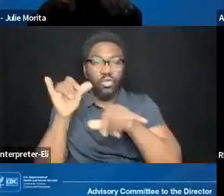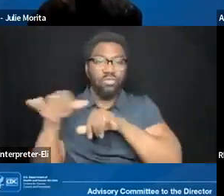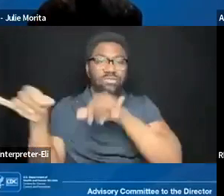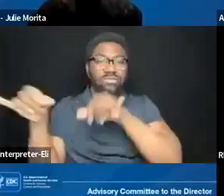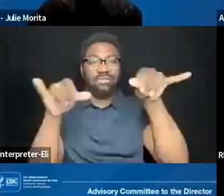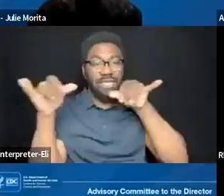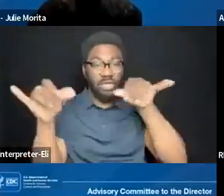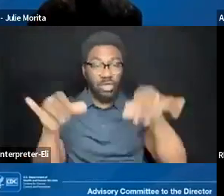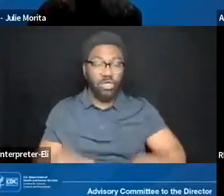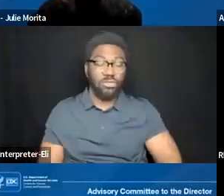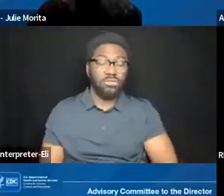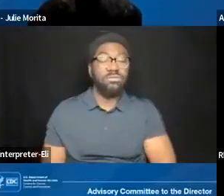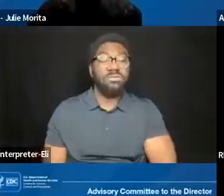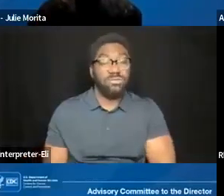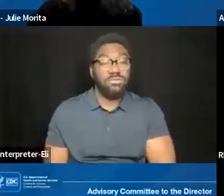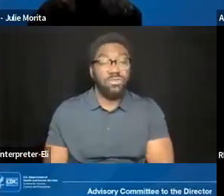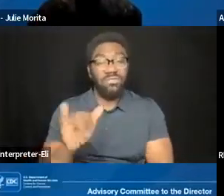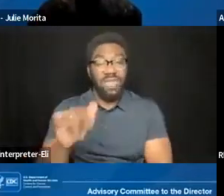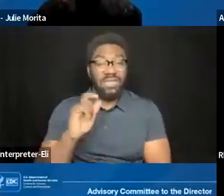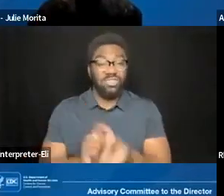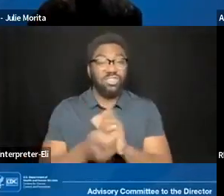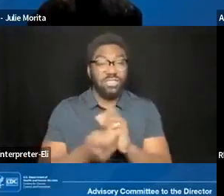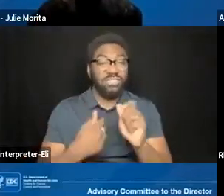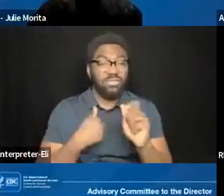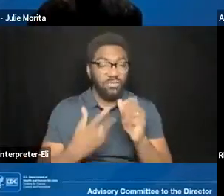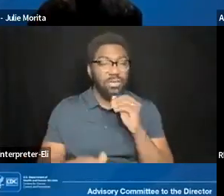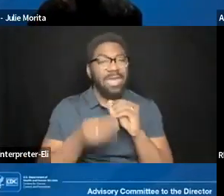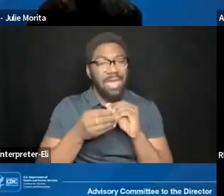So those would be the changes to kind of adjust what I thought was a great conversation